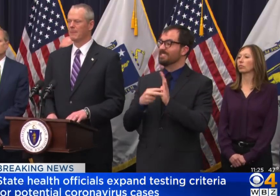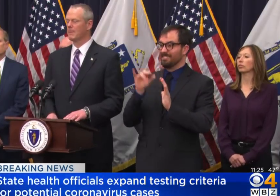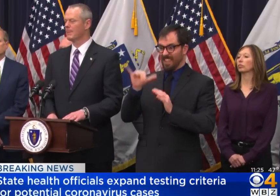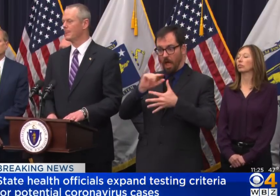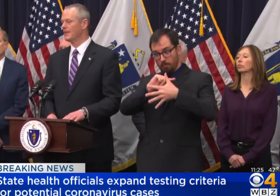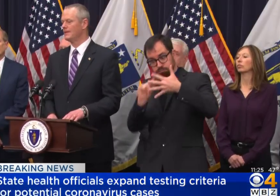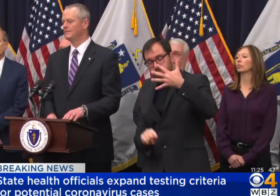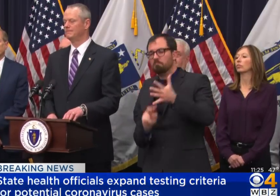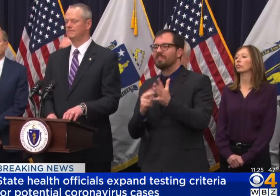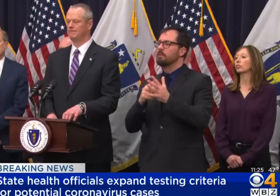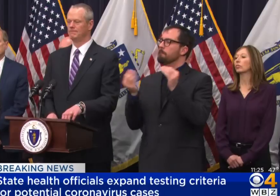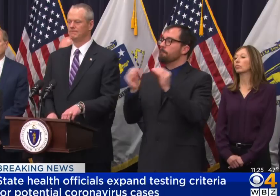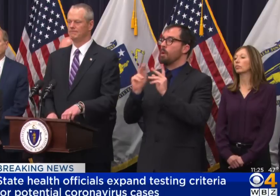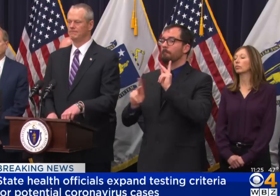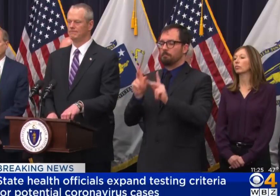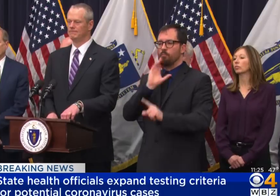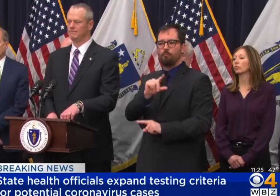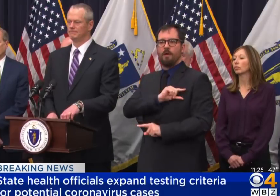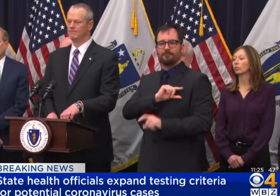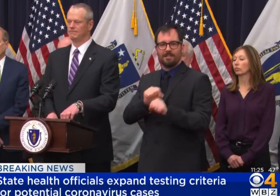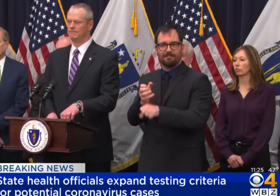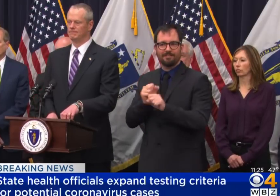TESTS WILL MEAN THAT FAR MORE